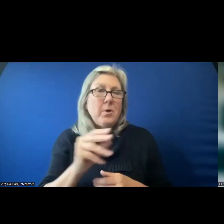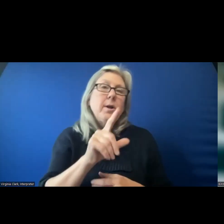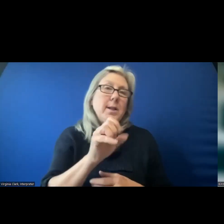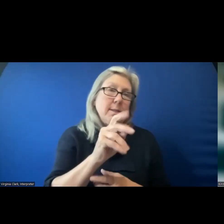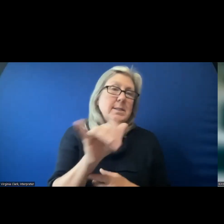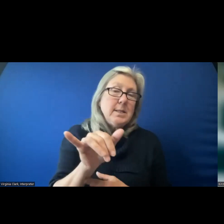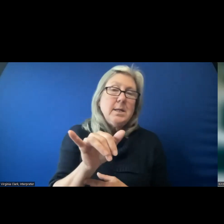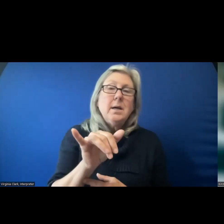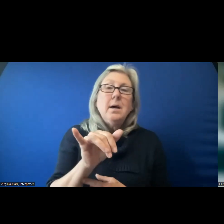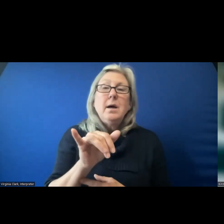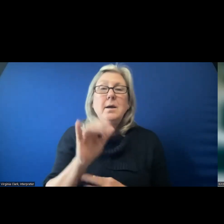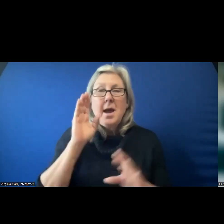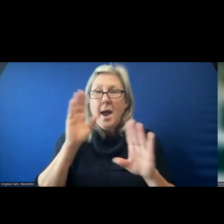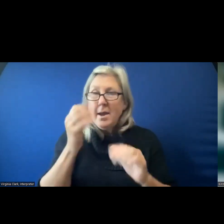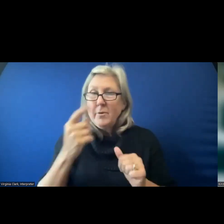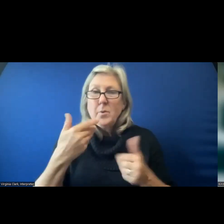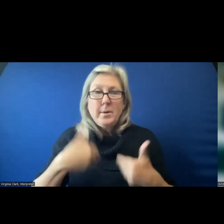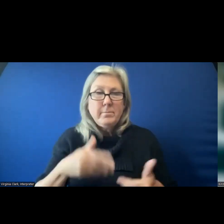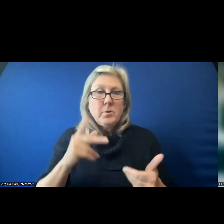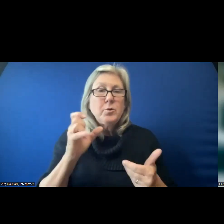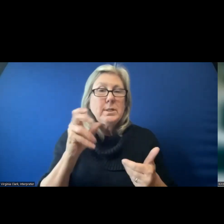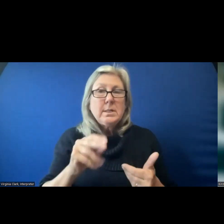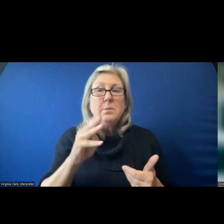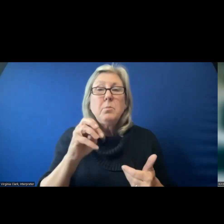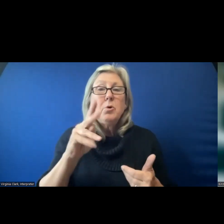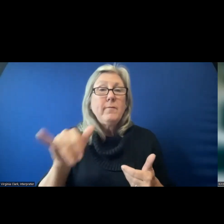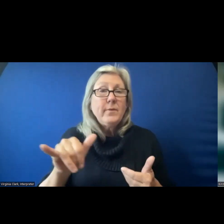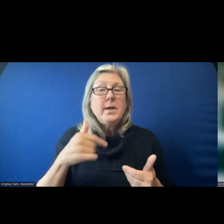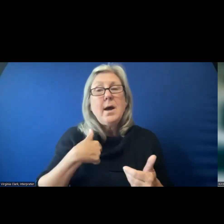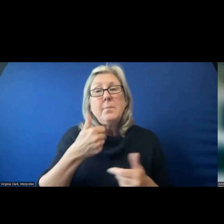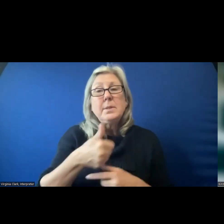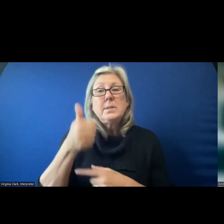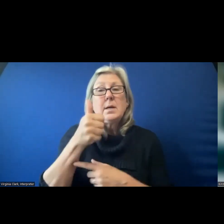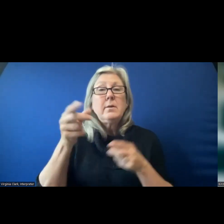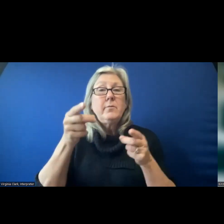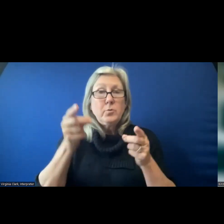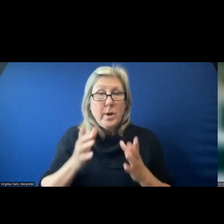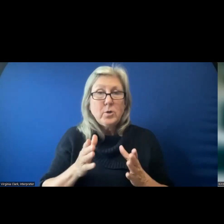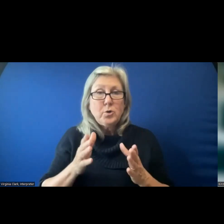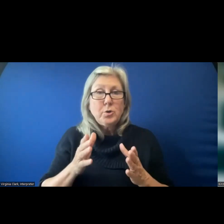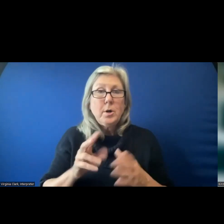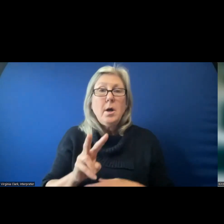Hi, everyone, this is Kirsten Murphy speaking. I'm the executive director of the Vermont